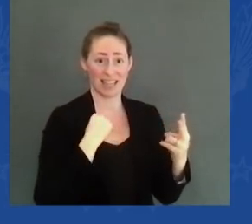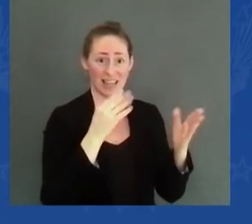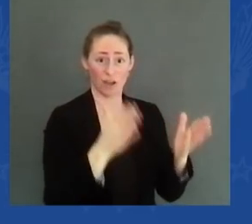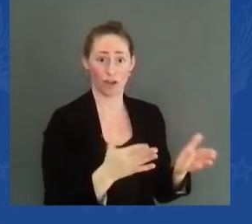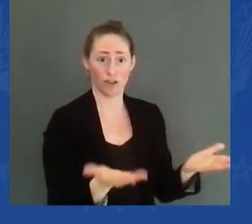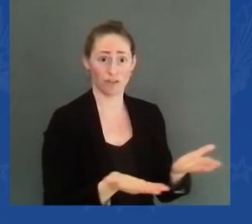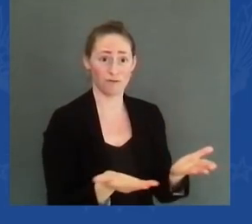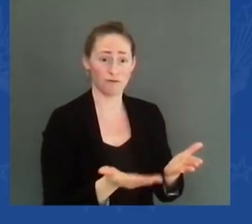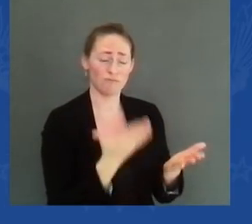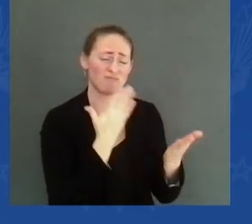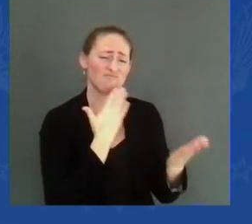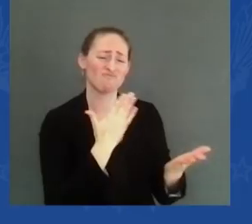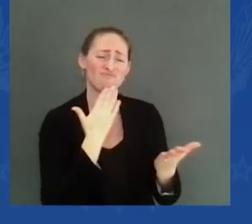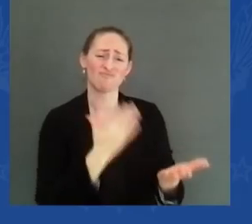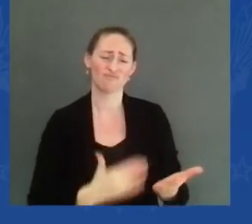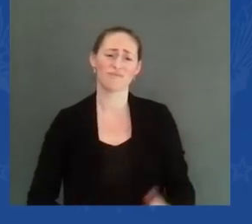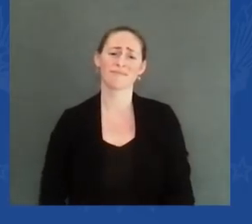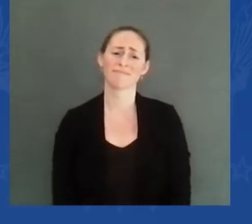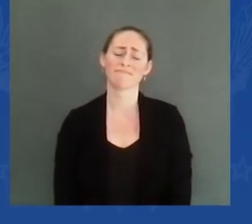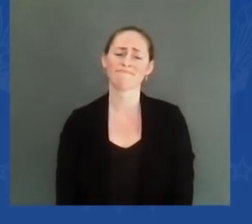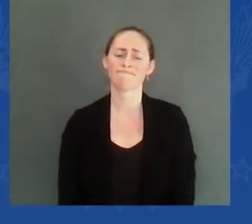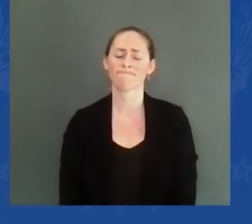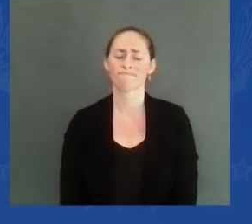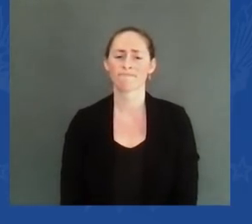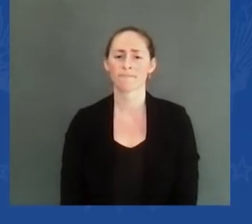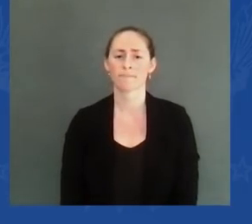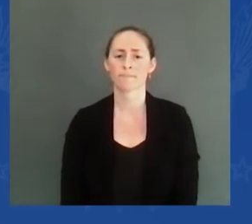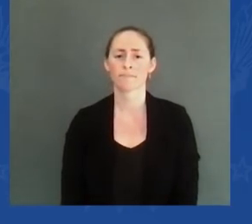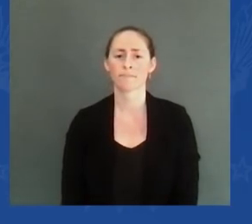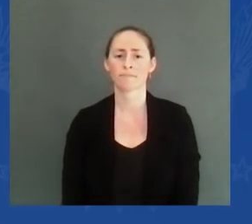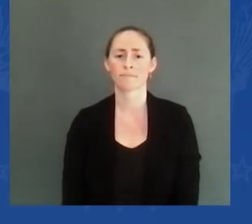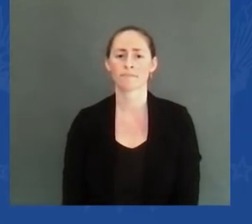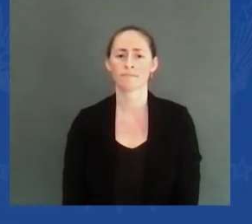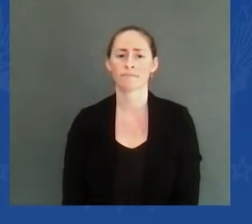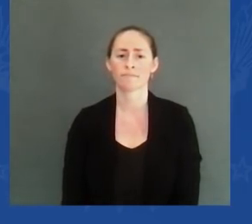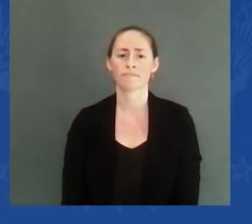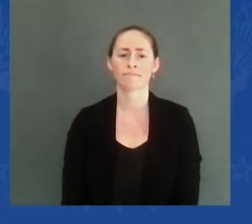and Congresswoman Meng and Maloney and Meeks